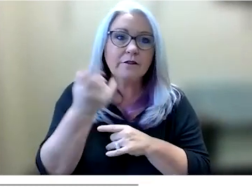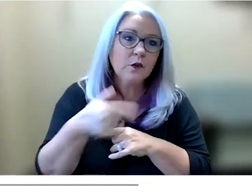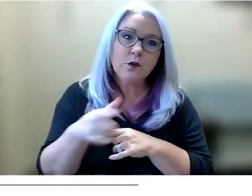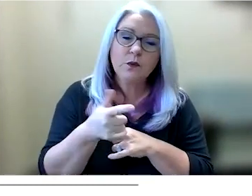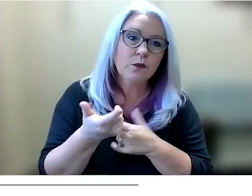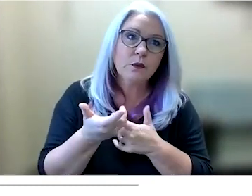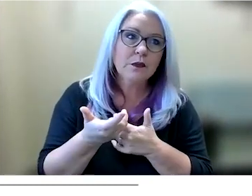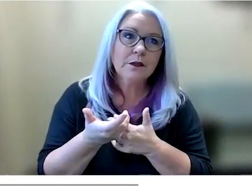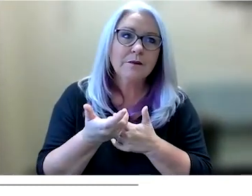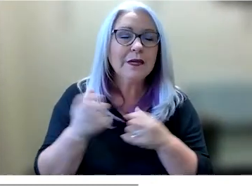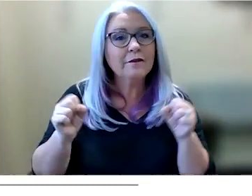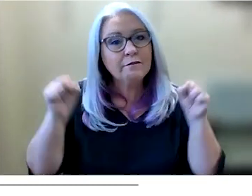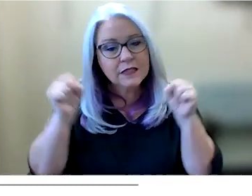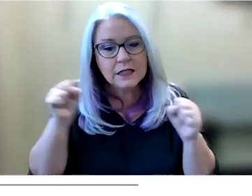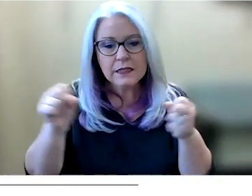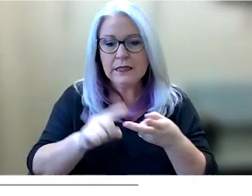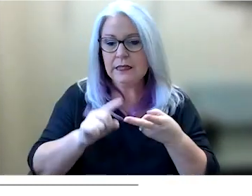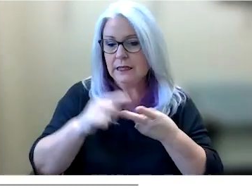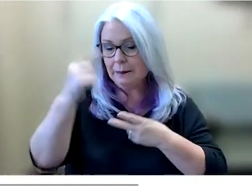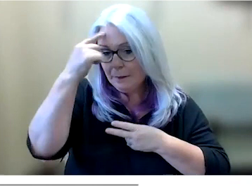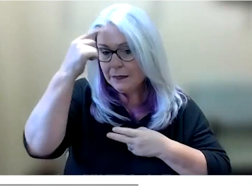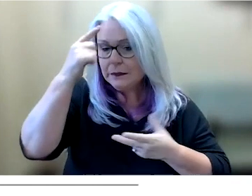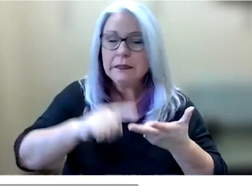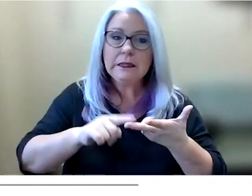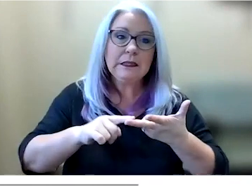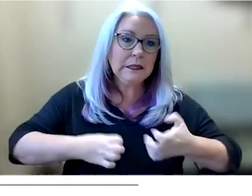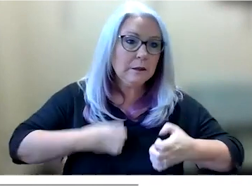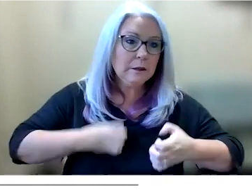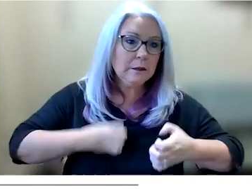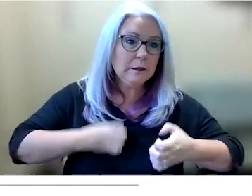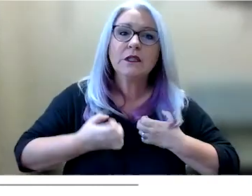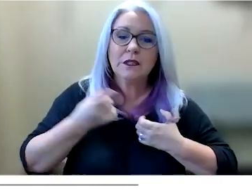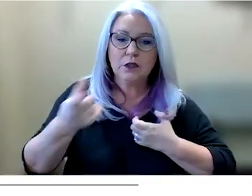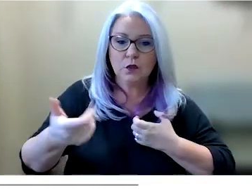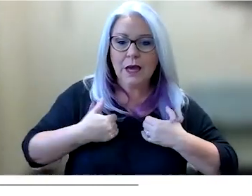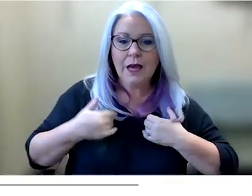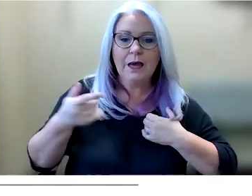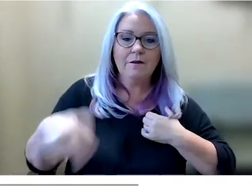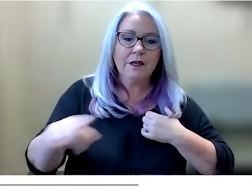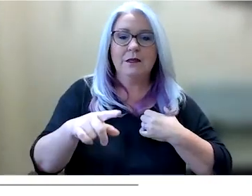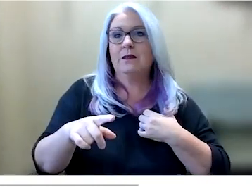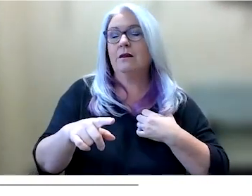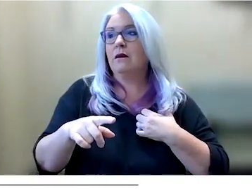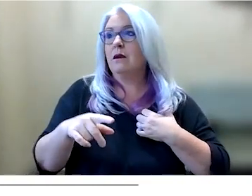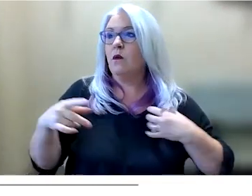you exert yourself mentally, physically emotionally you have a worsening of symptoms or new